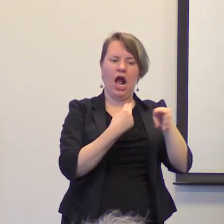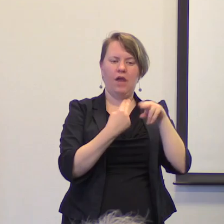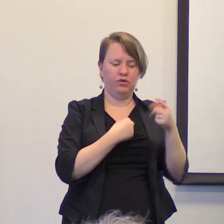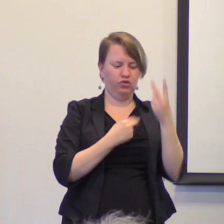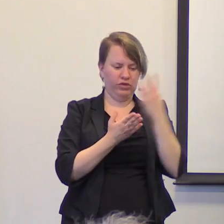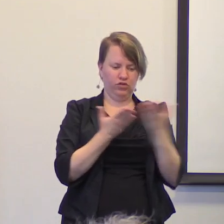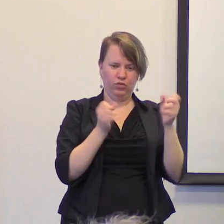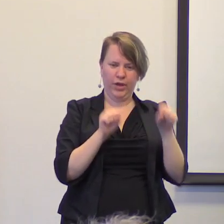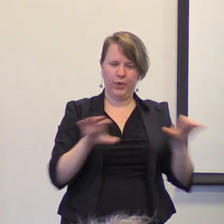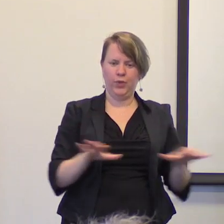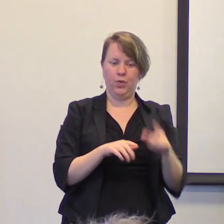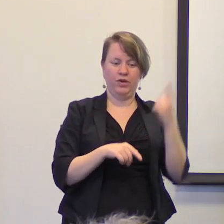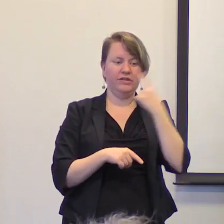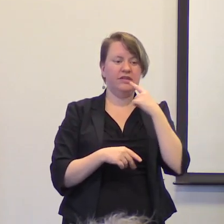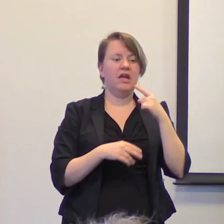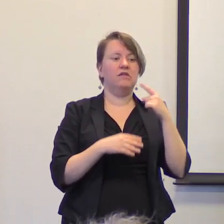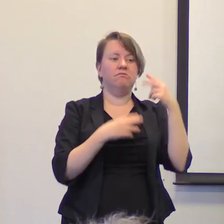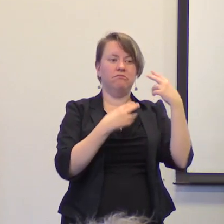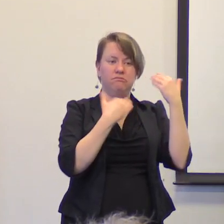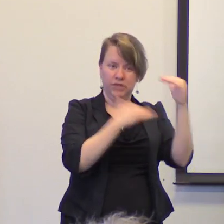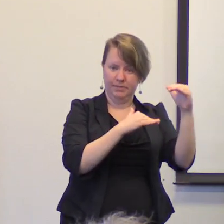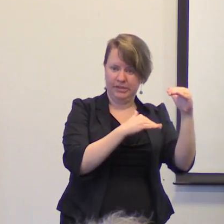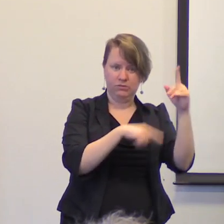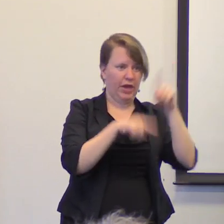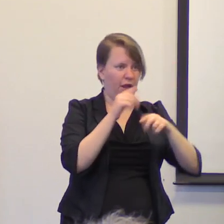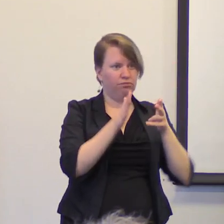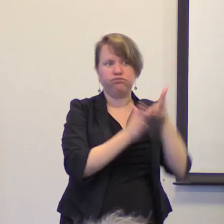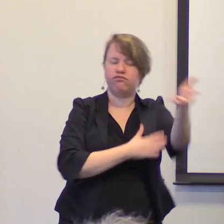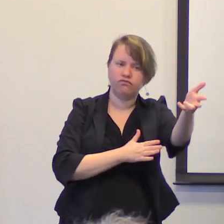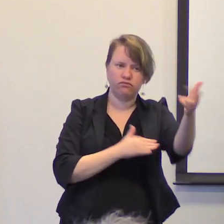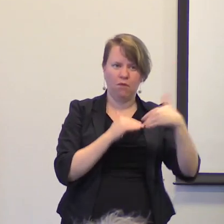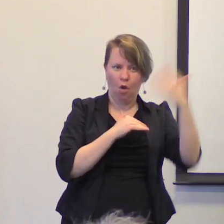One is to say there's a speed limit, don't go beyond this speed, and another is you can